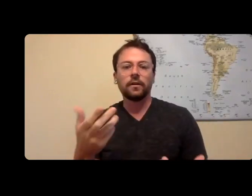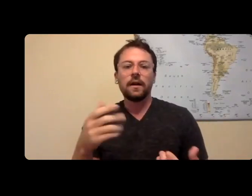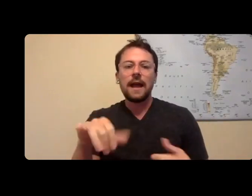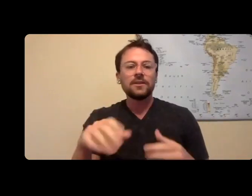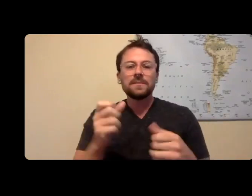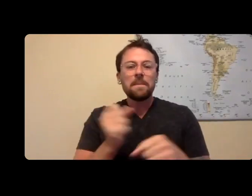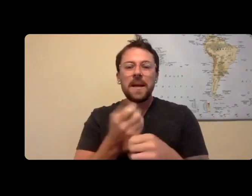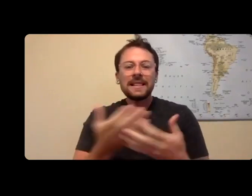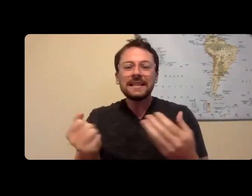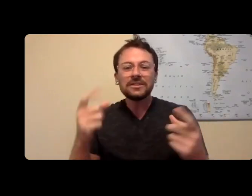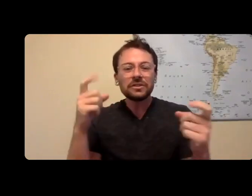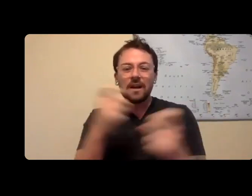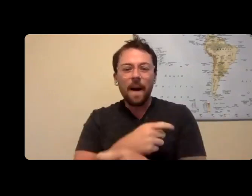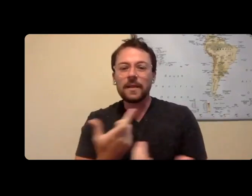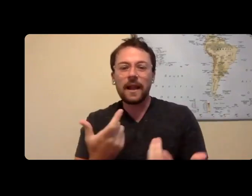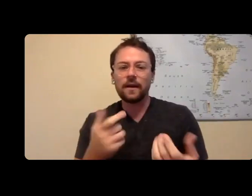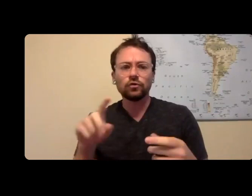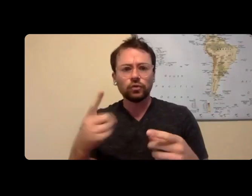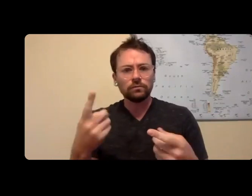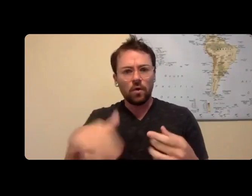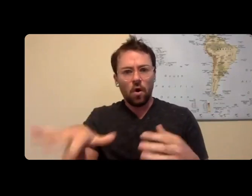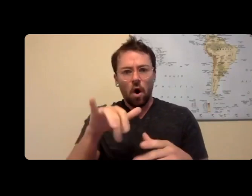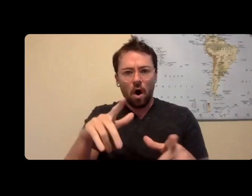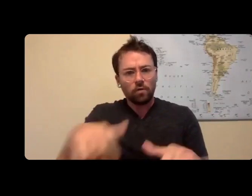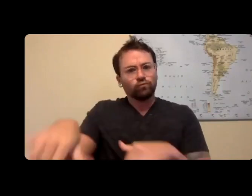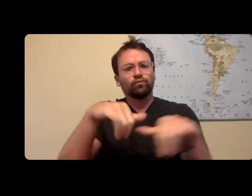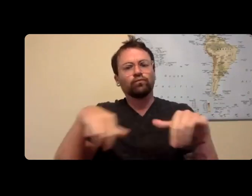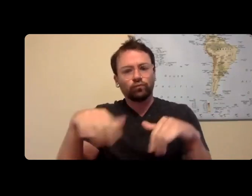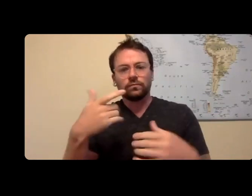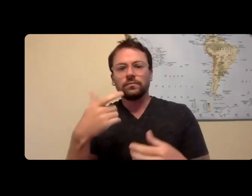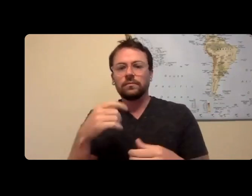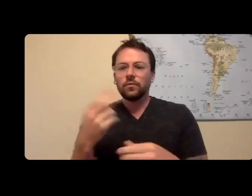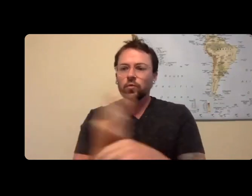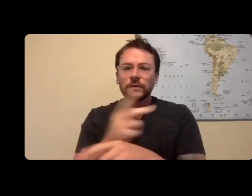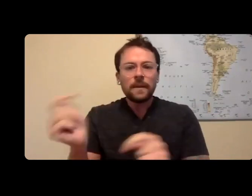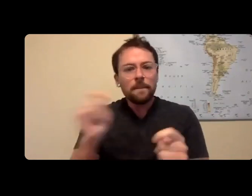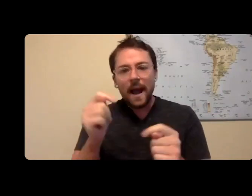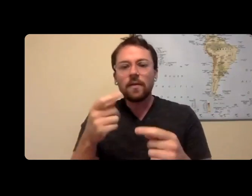We decided that it was going to be the easiest simple for our entire school to use.